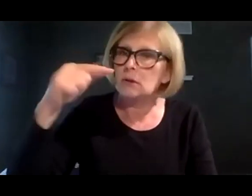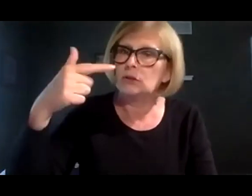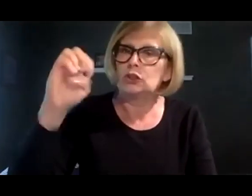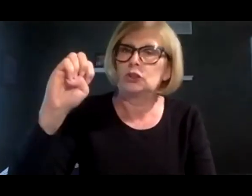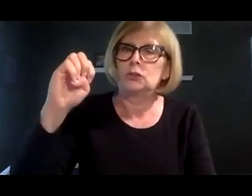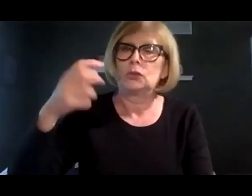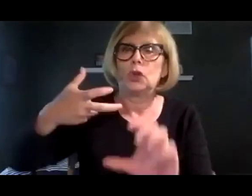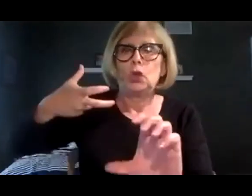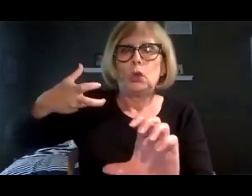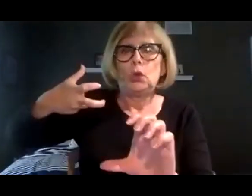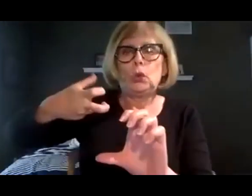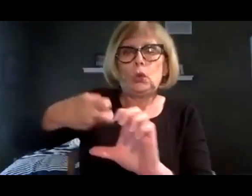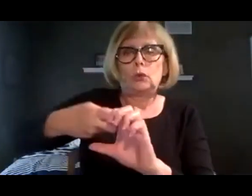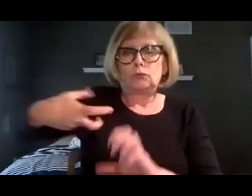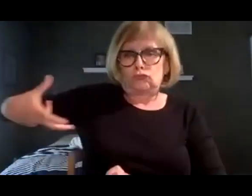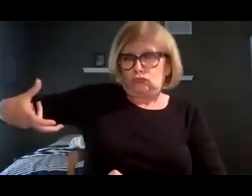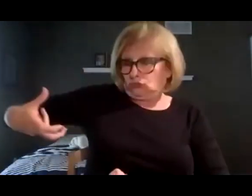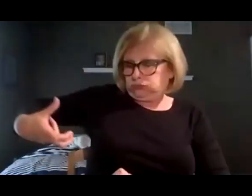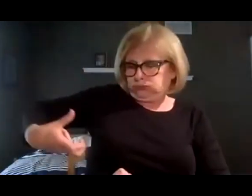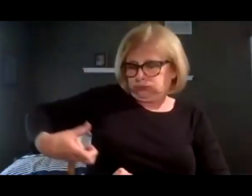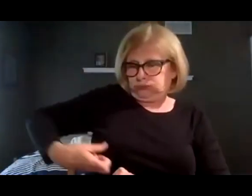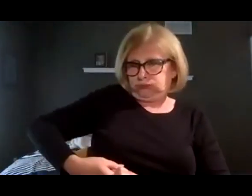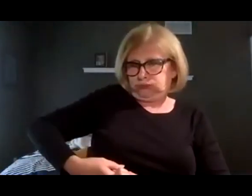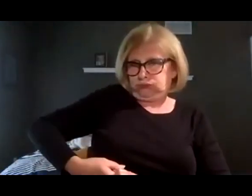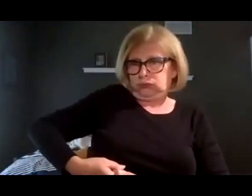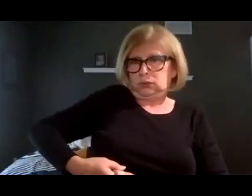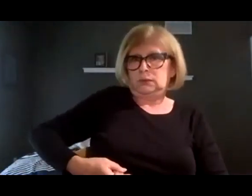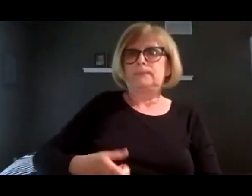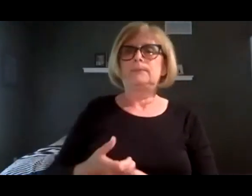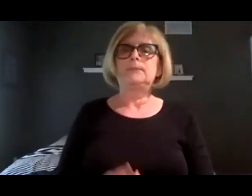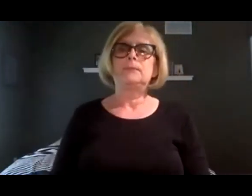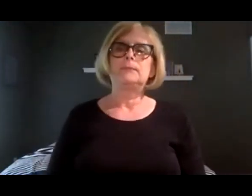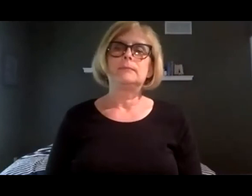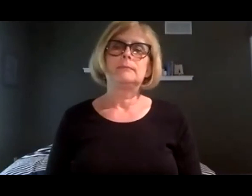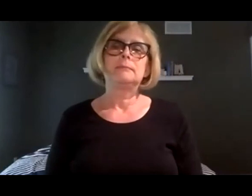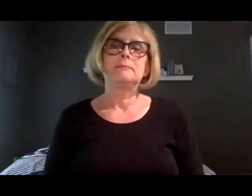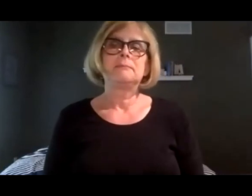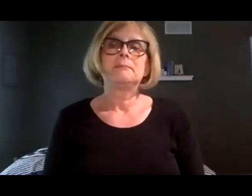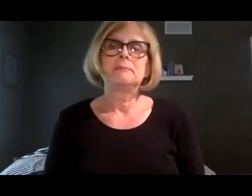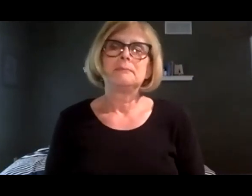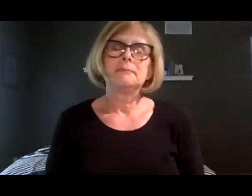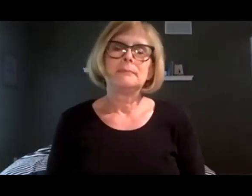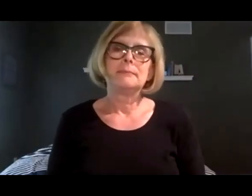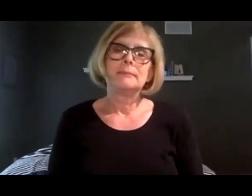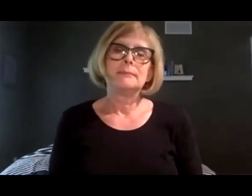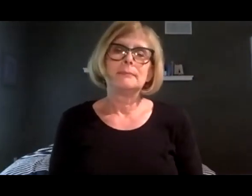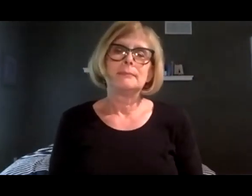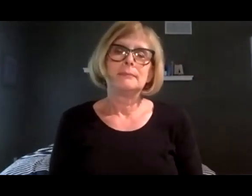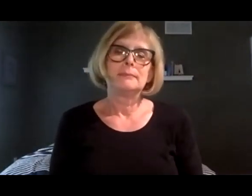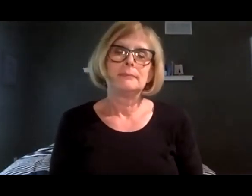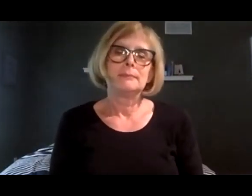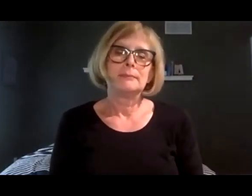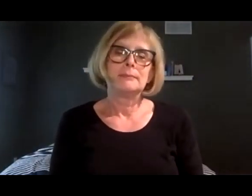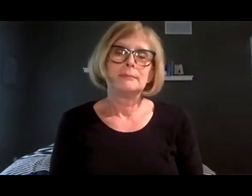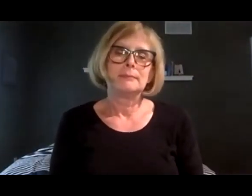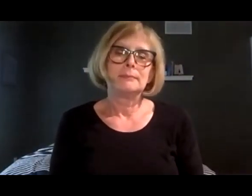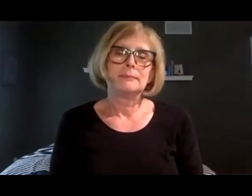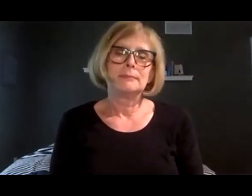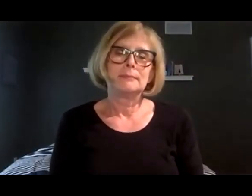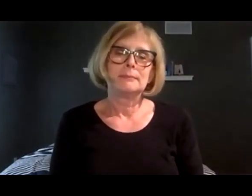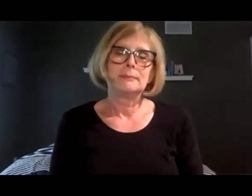And lastly, she has a syringe, and that helps push things through the tube.